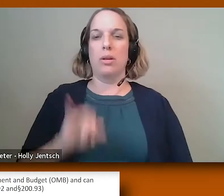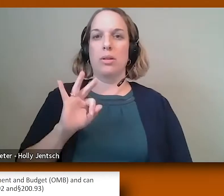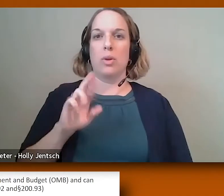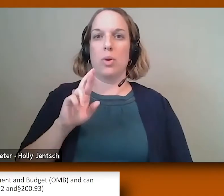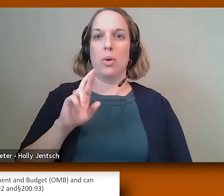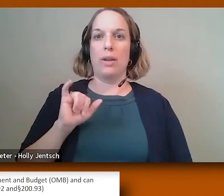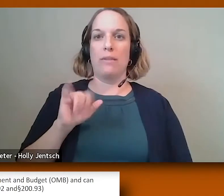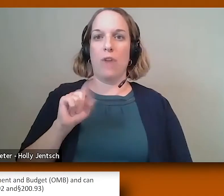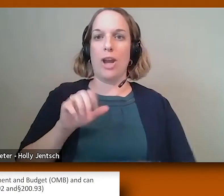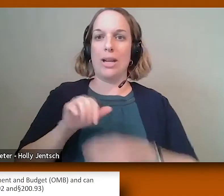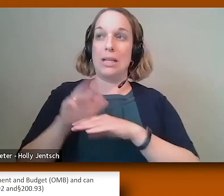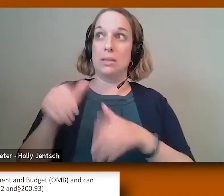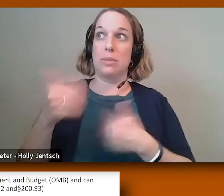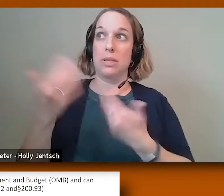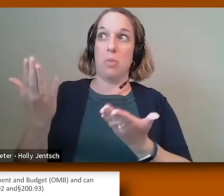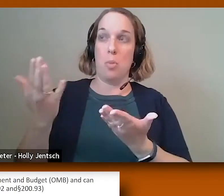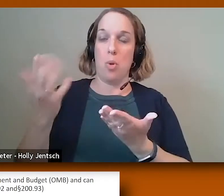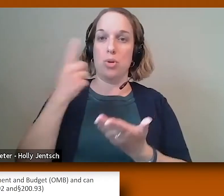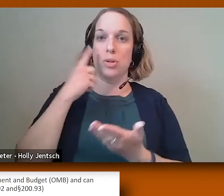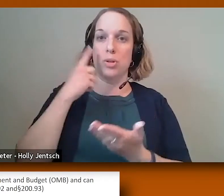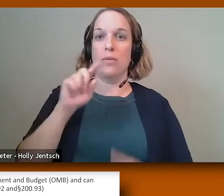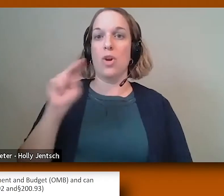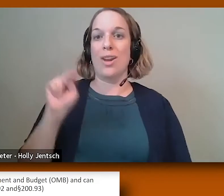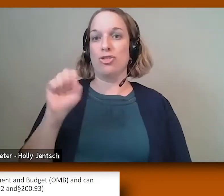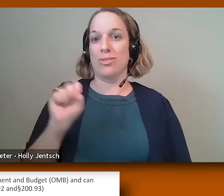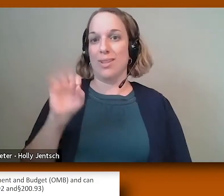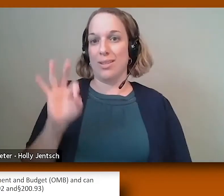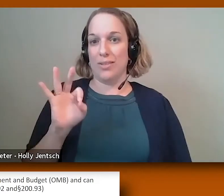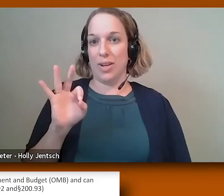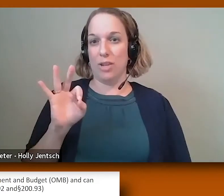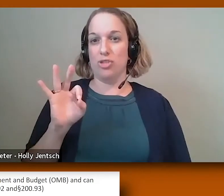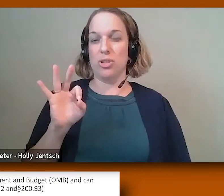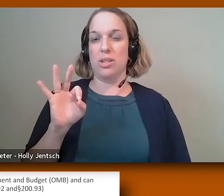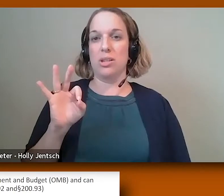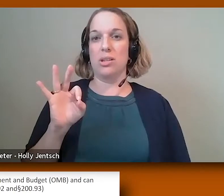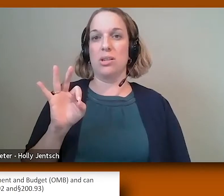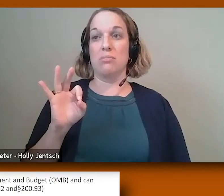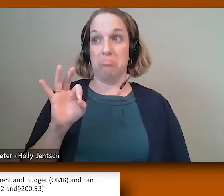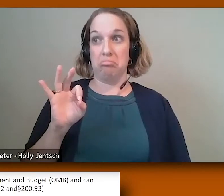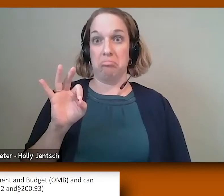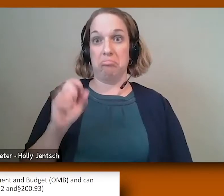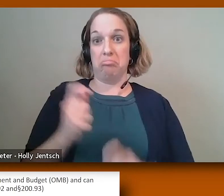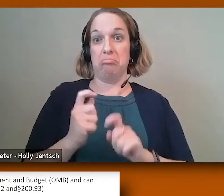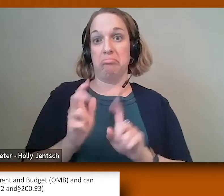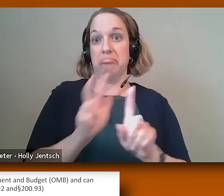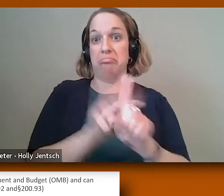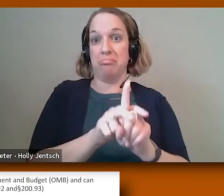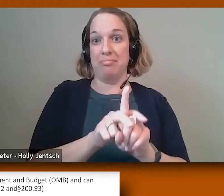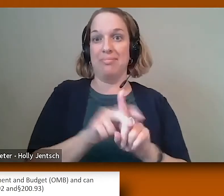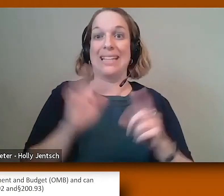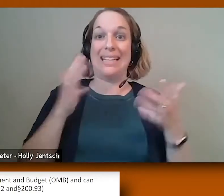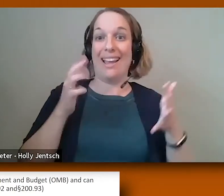to the National Science Foundation and it gets awarded--yay--